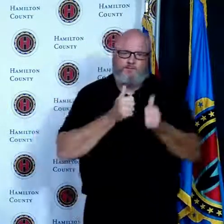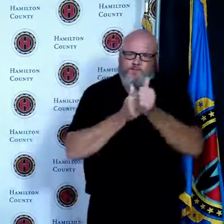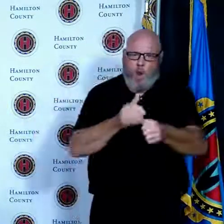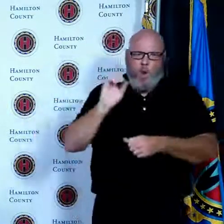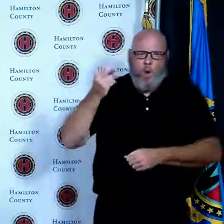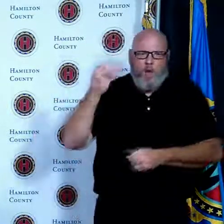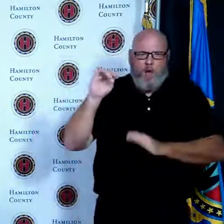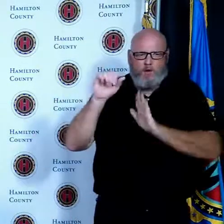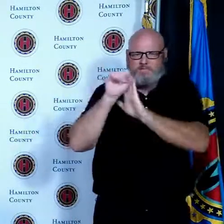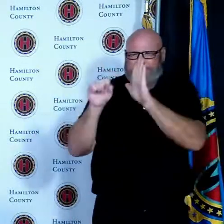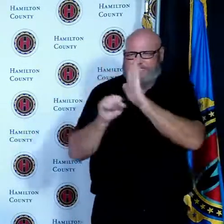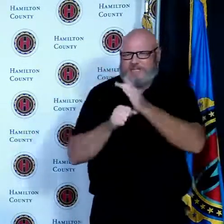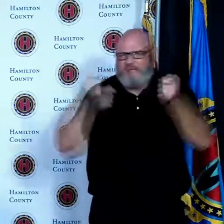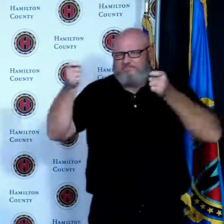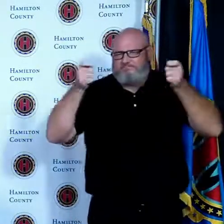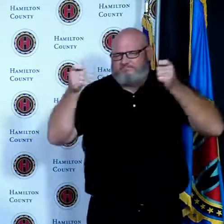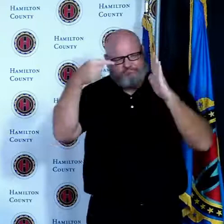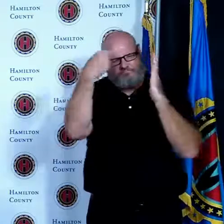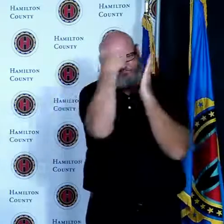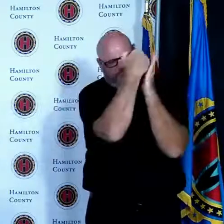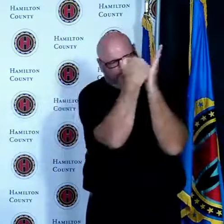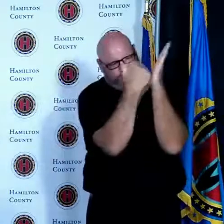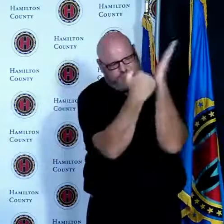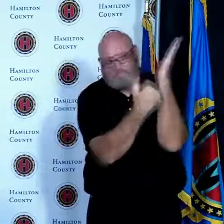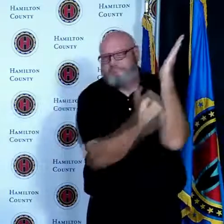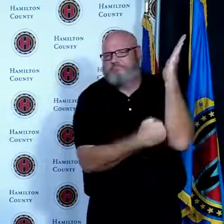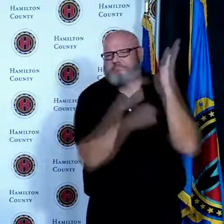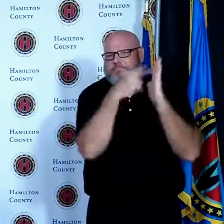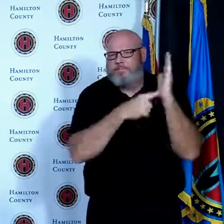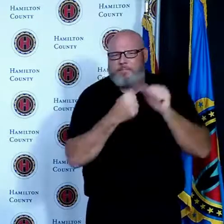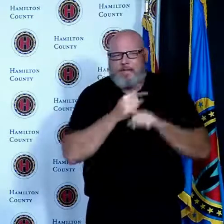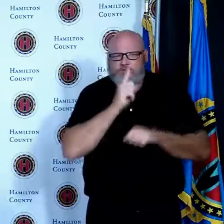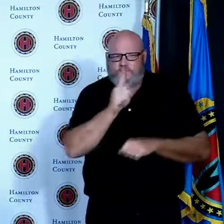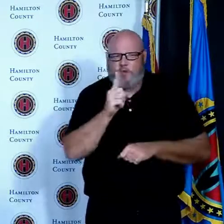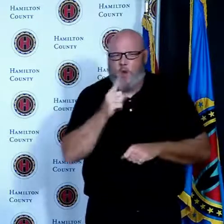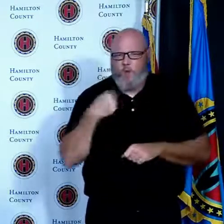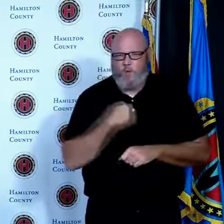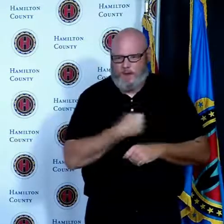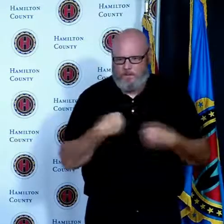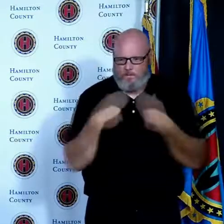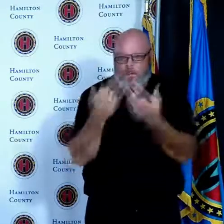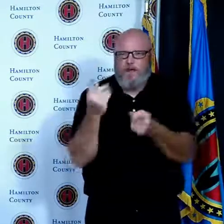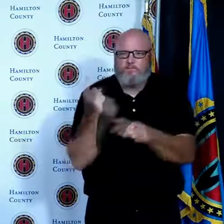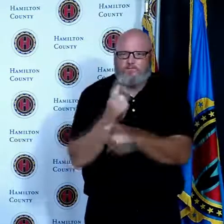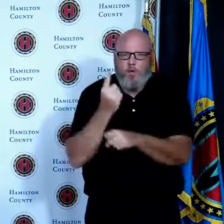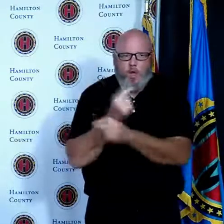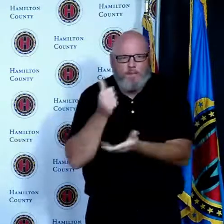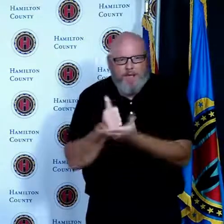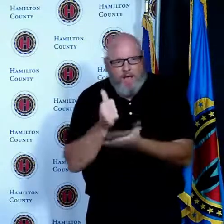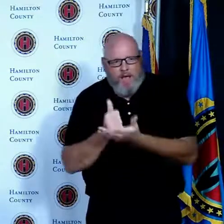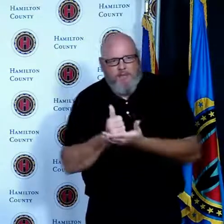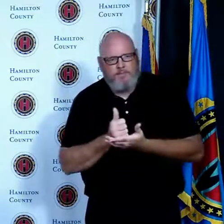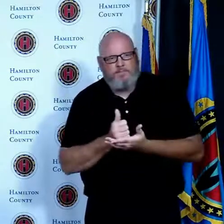we're really just grateful for this opportunity to serve those people who are most at risk from these efforts from Hamilton County